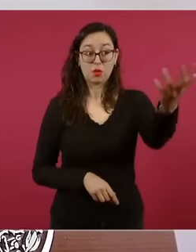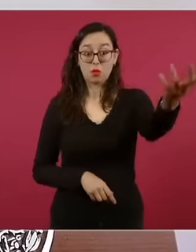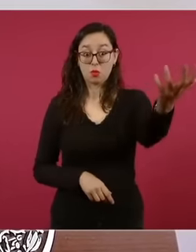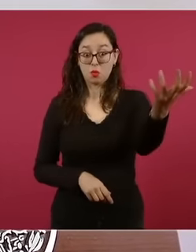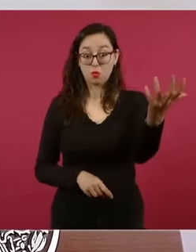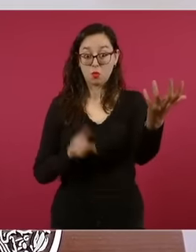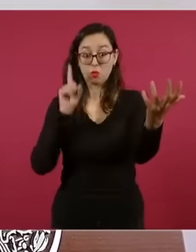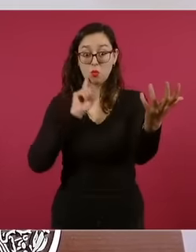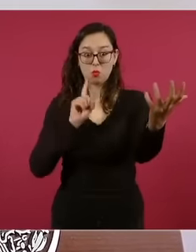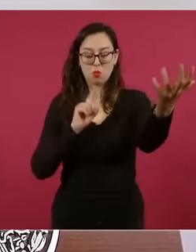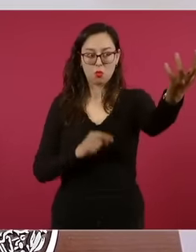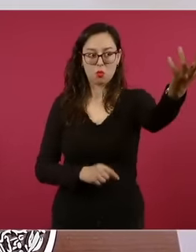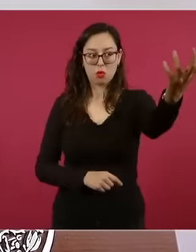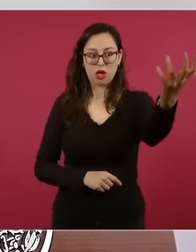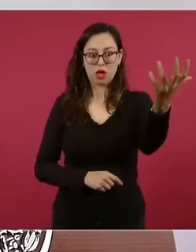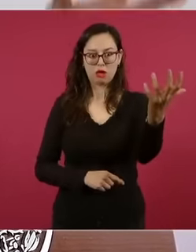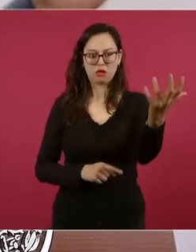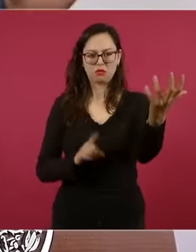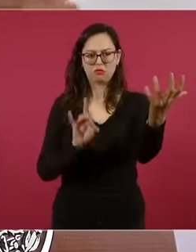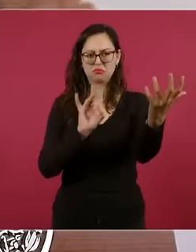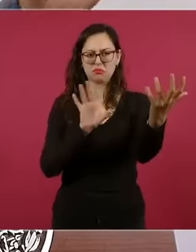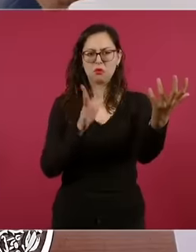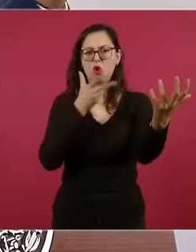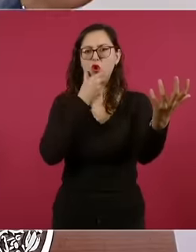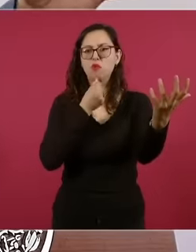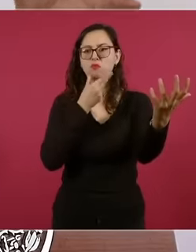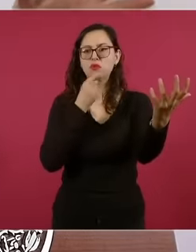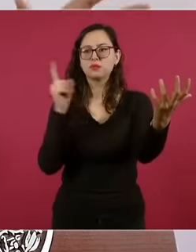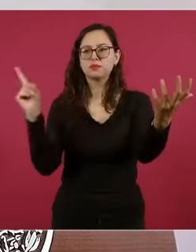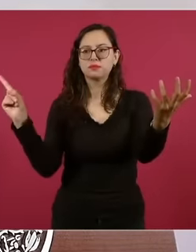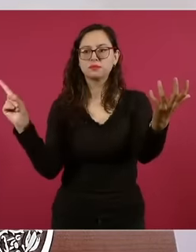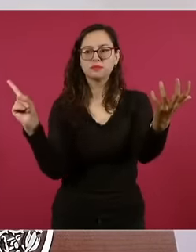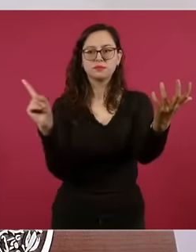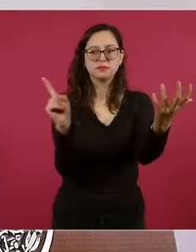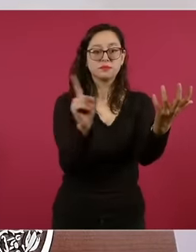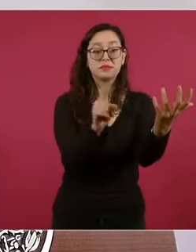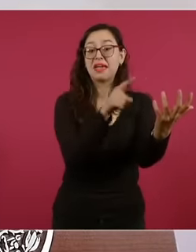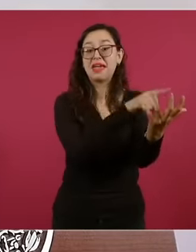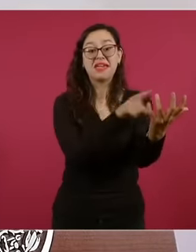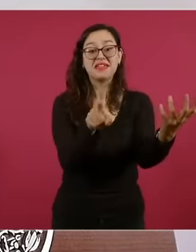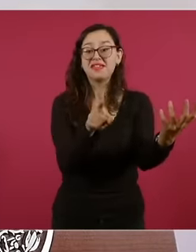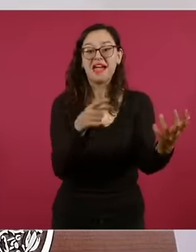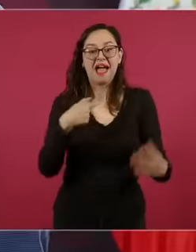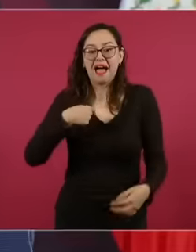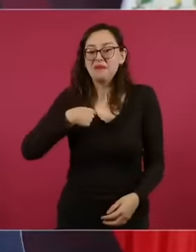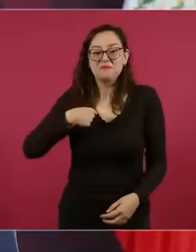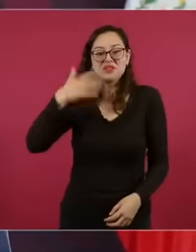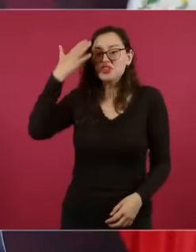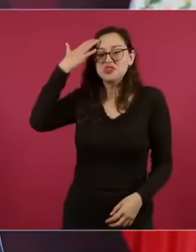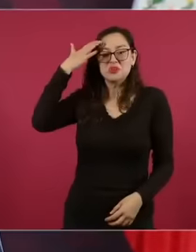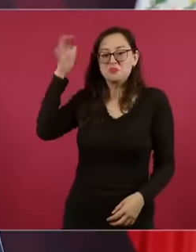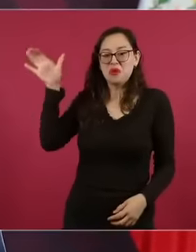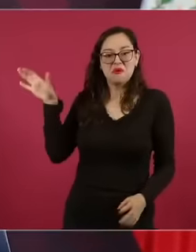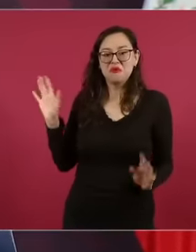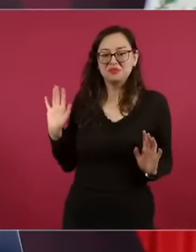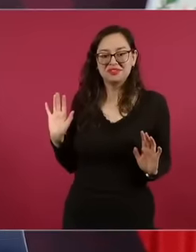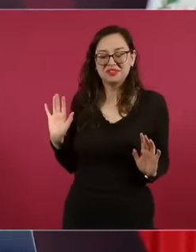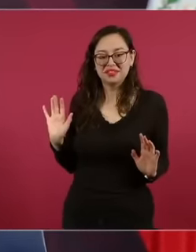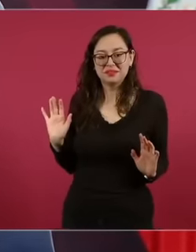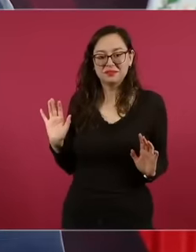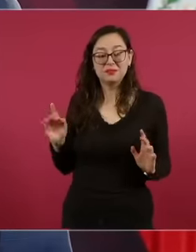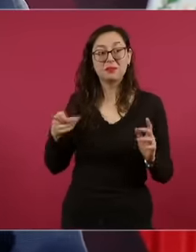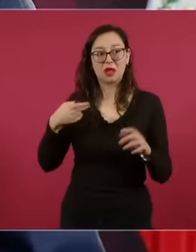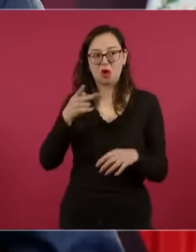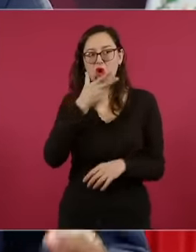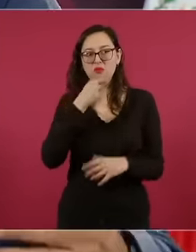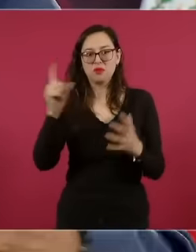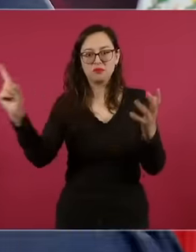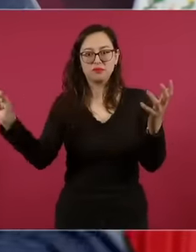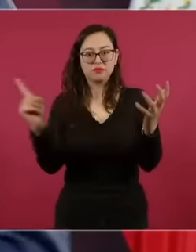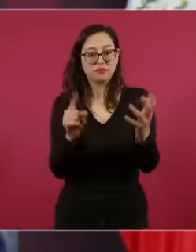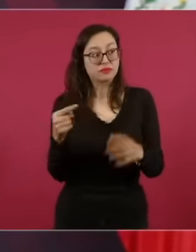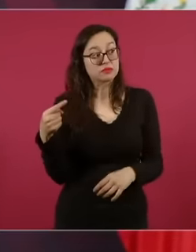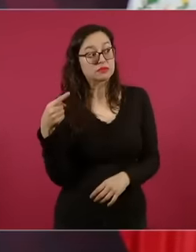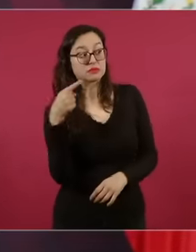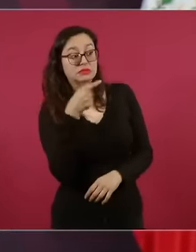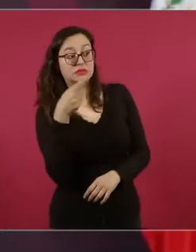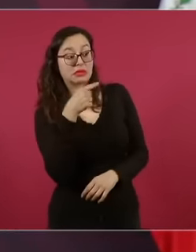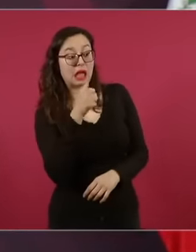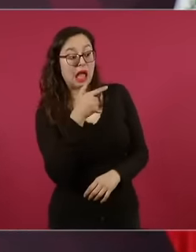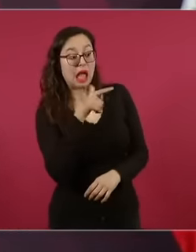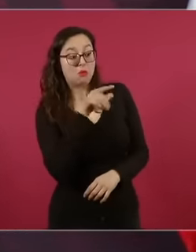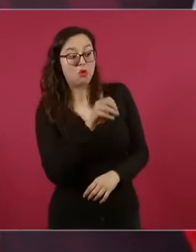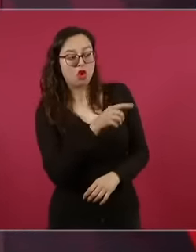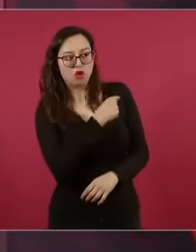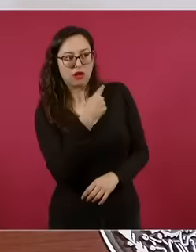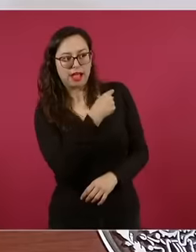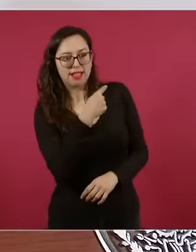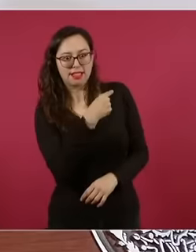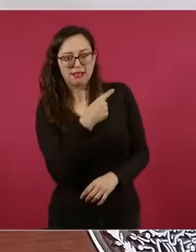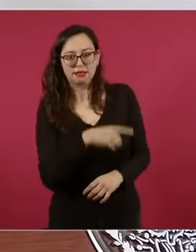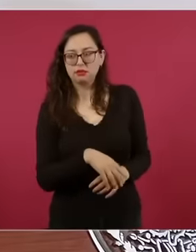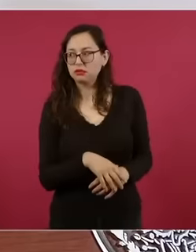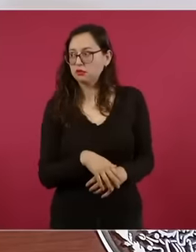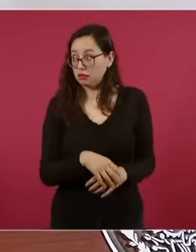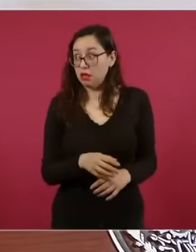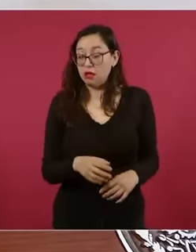they didn't know me, they took them to that, she pointed out to me and started to get eggs and